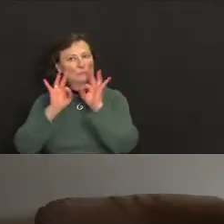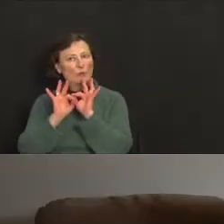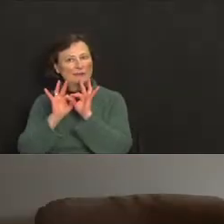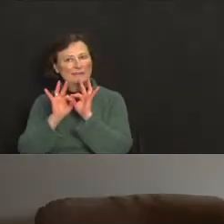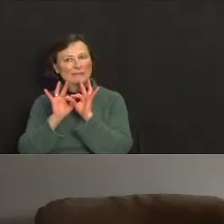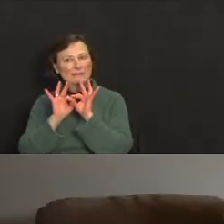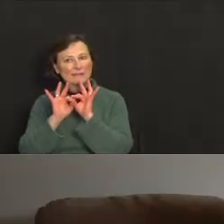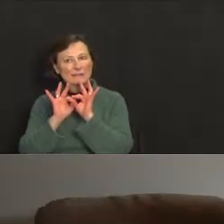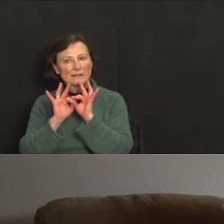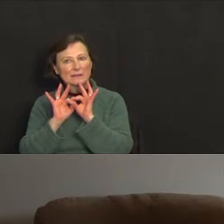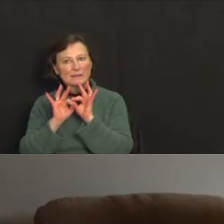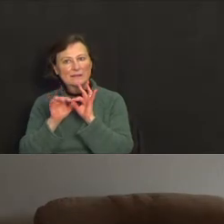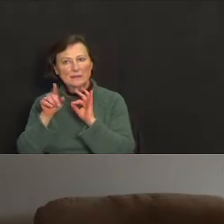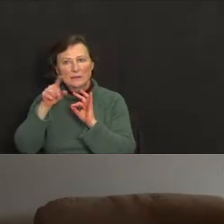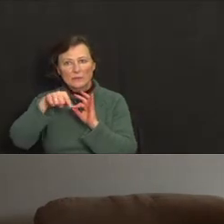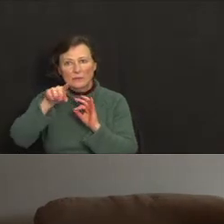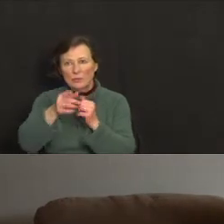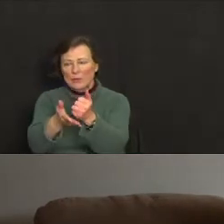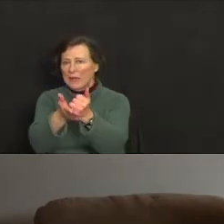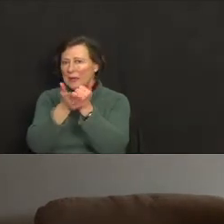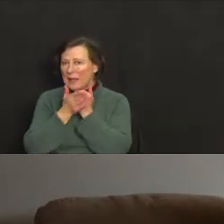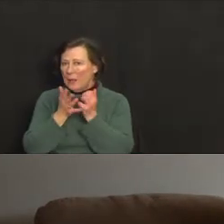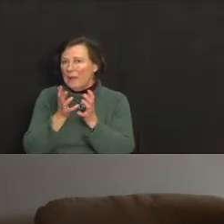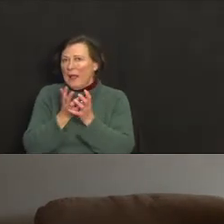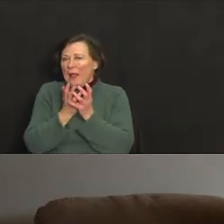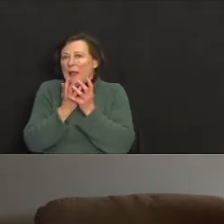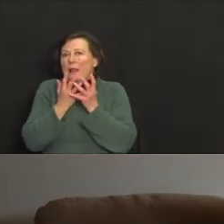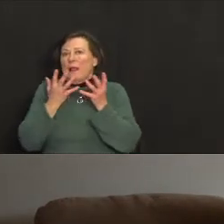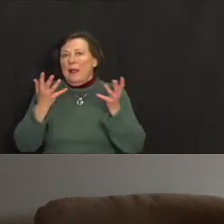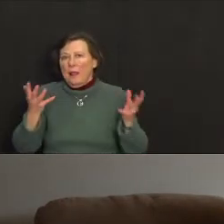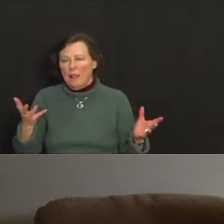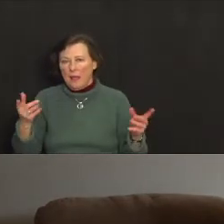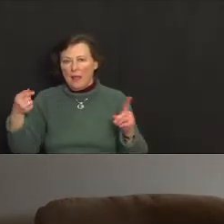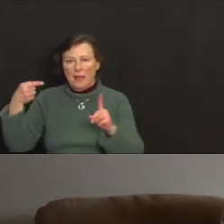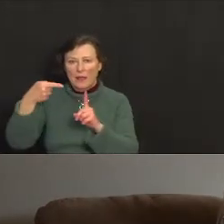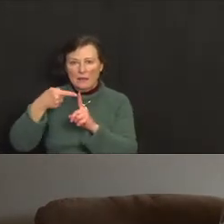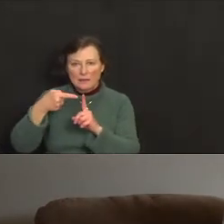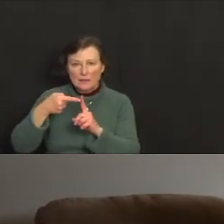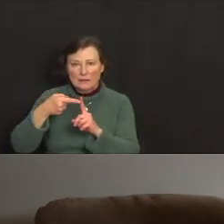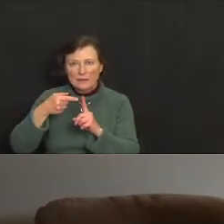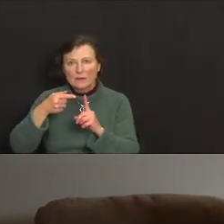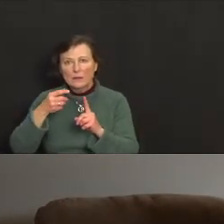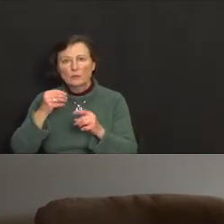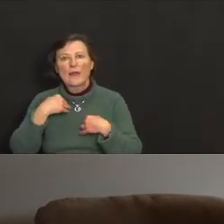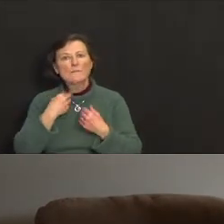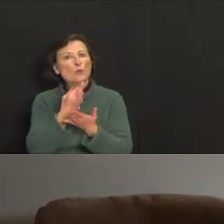You, you guys helped us a lot when it came to just resources that we could go and talk to about our